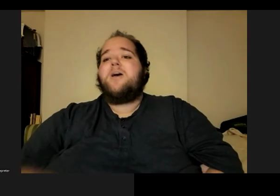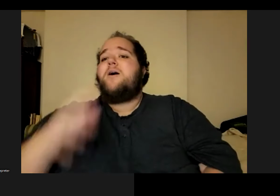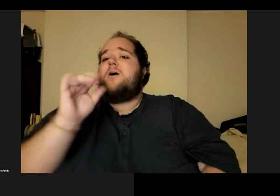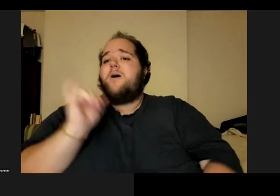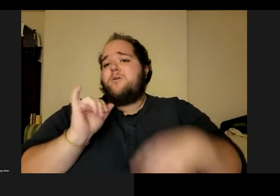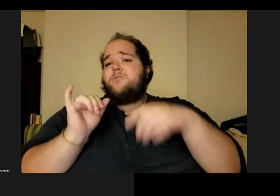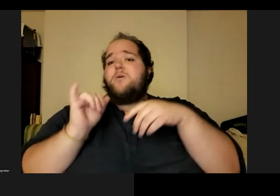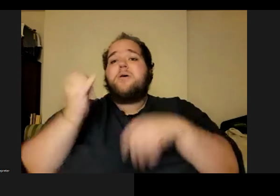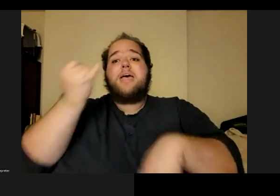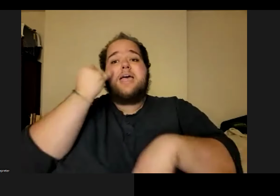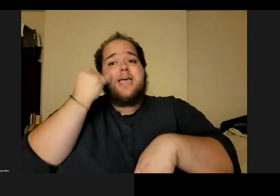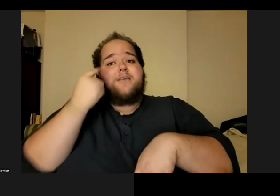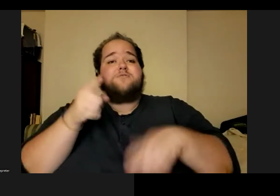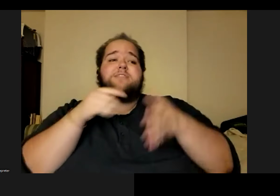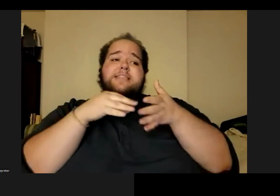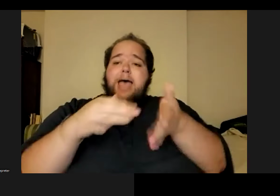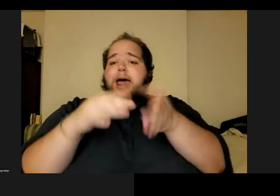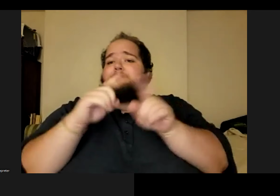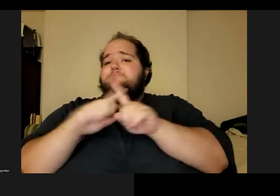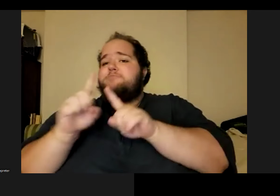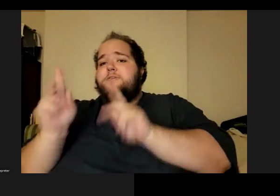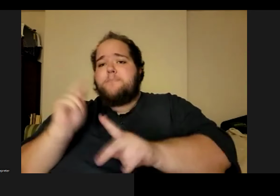studying with different people So like maybe you're taking music